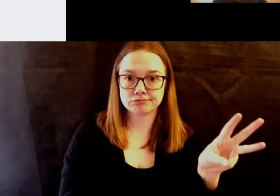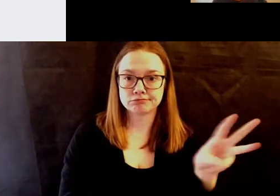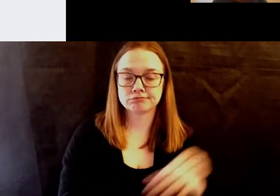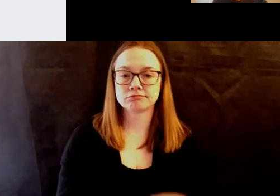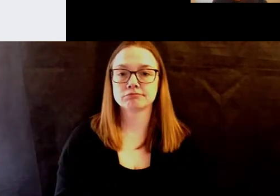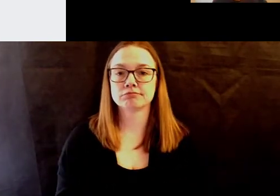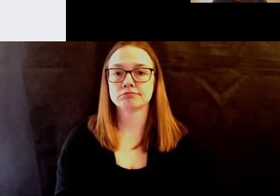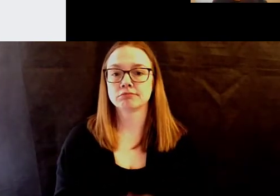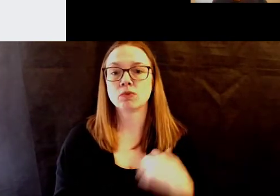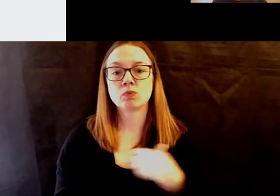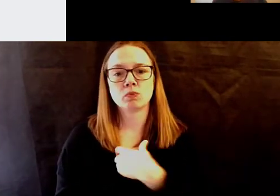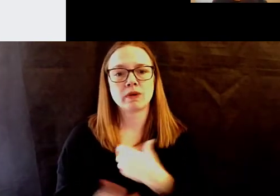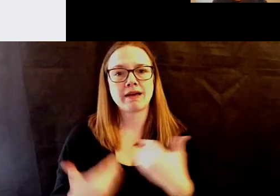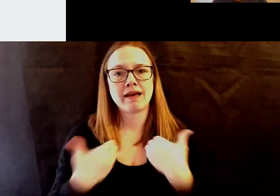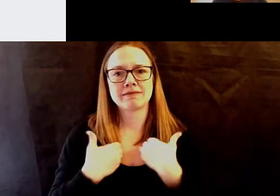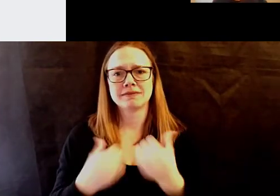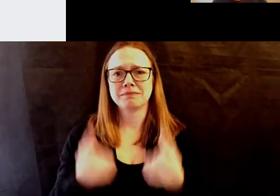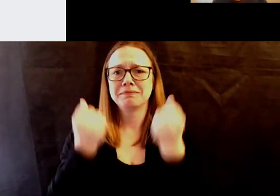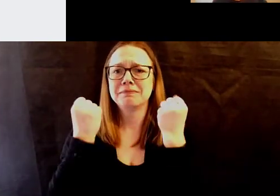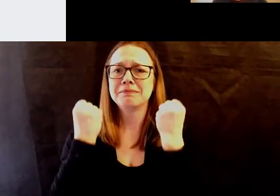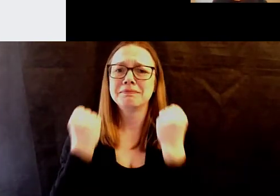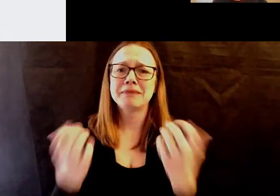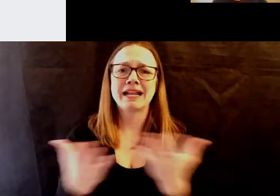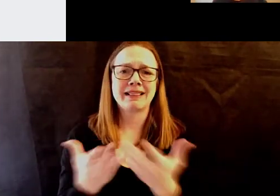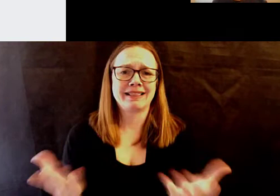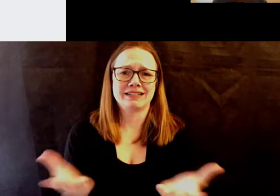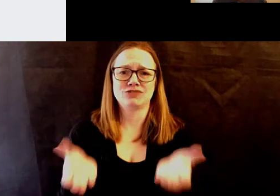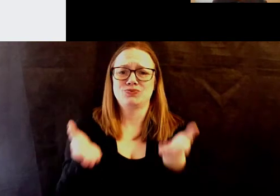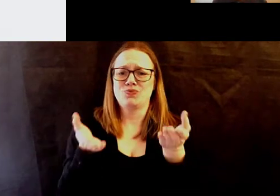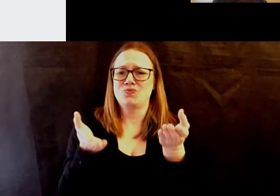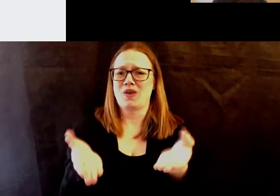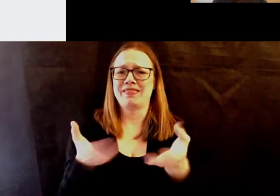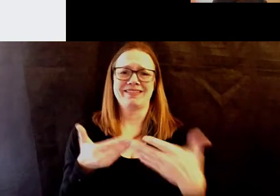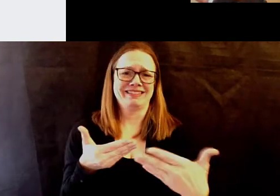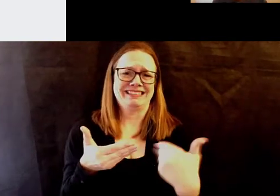have a lot of things at our fingertips.